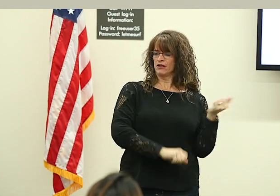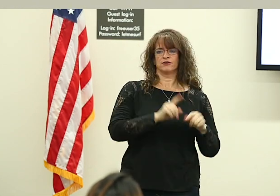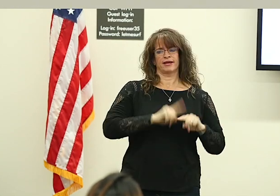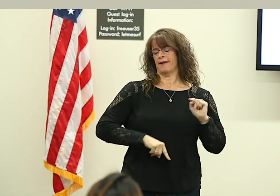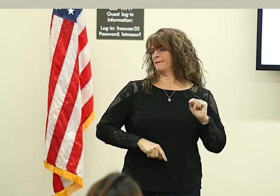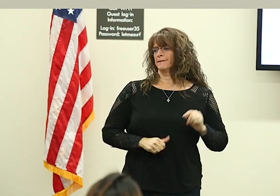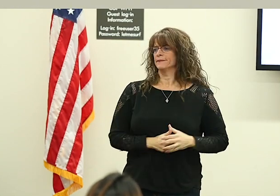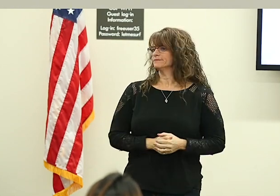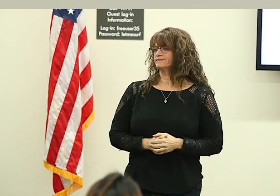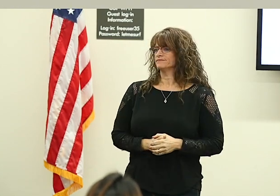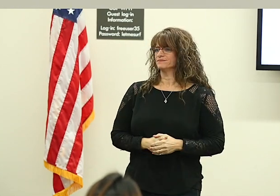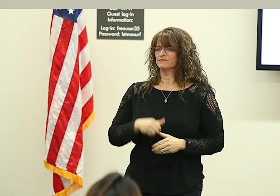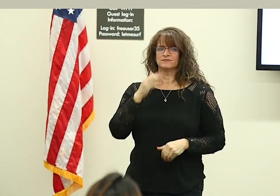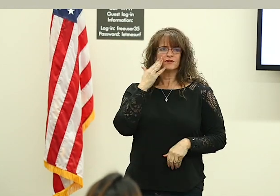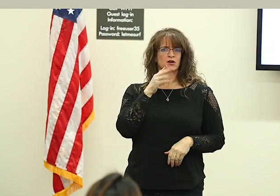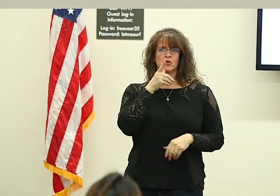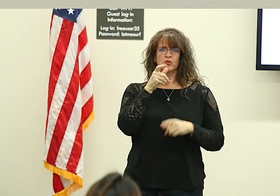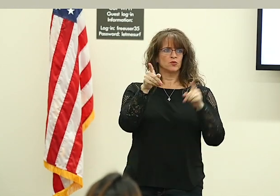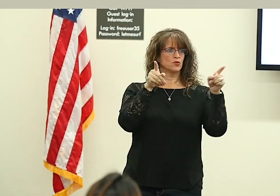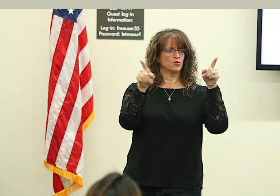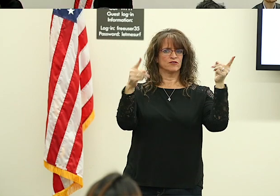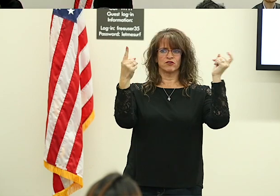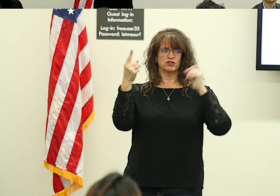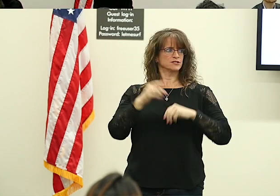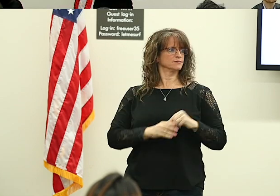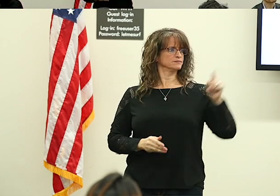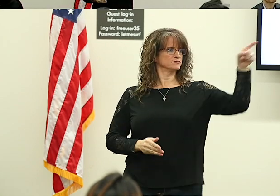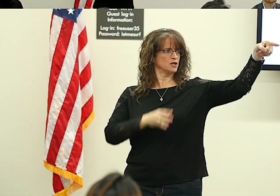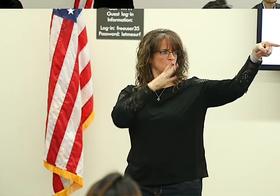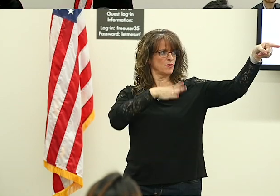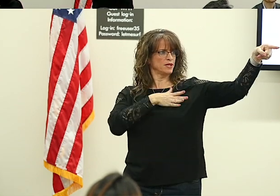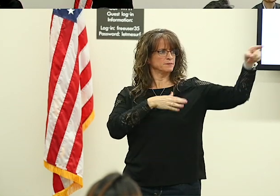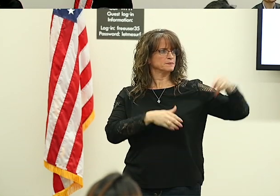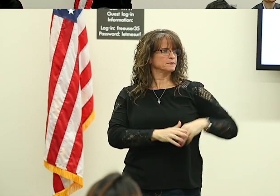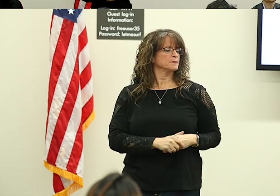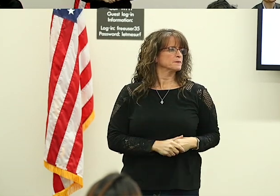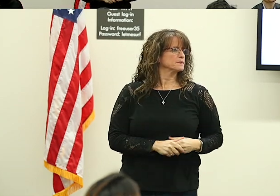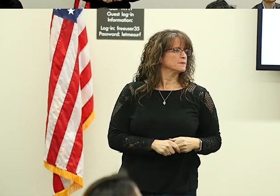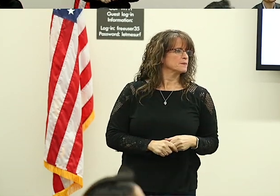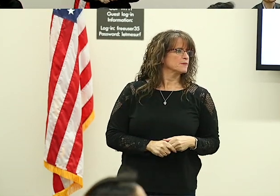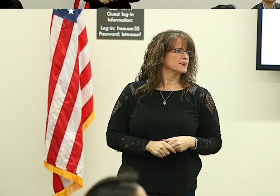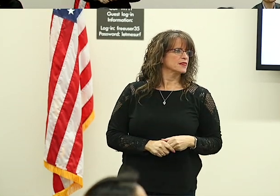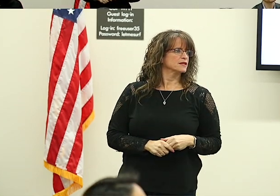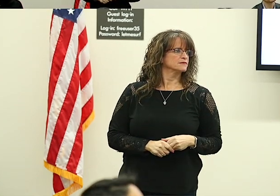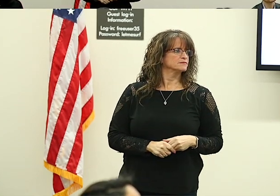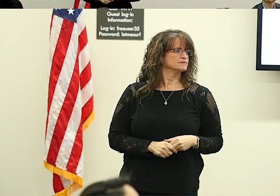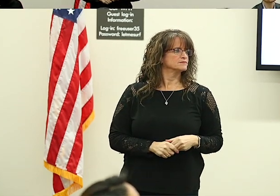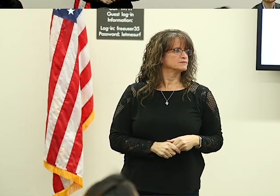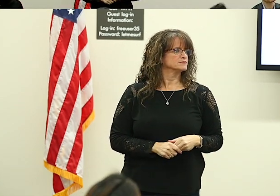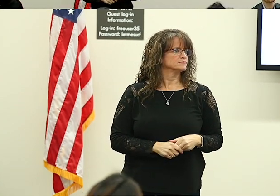Um, I don't know who was first. Okay. [Female Attendee] So if I, for example,